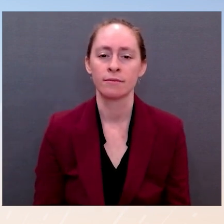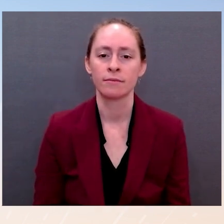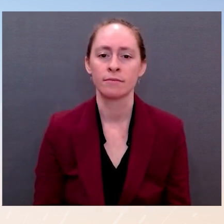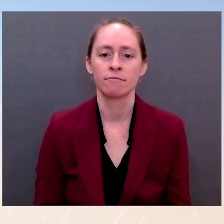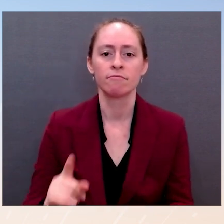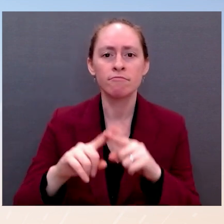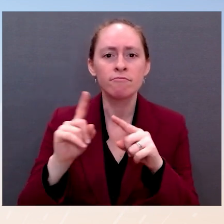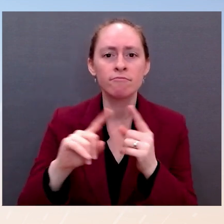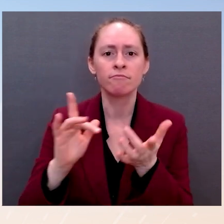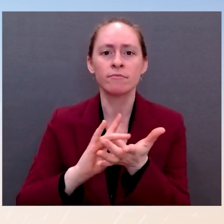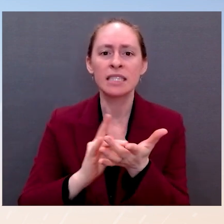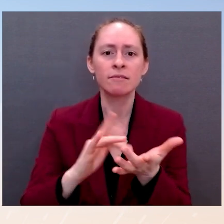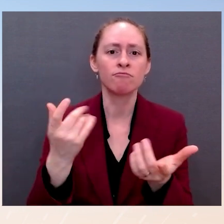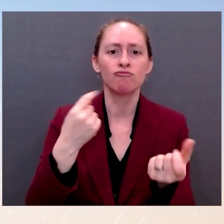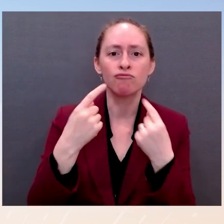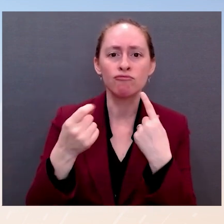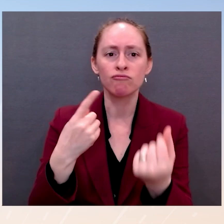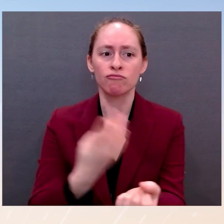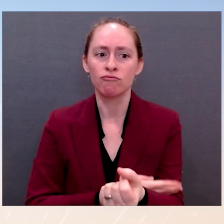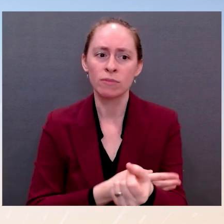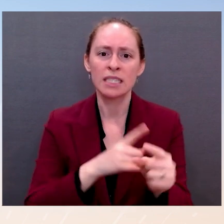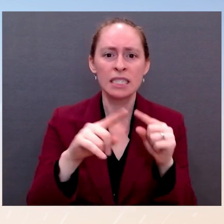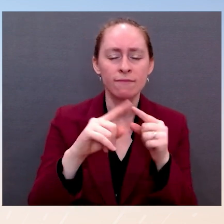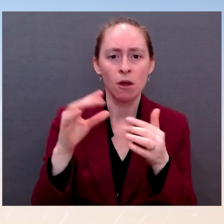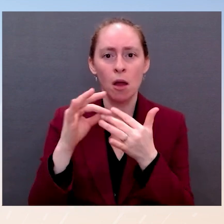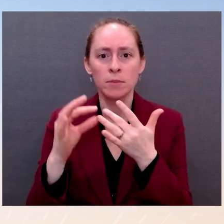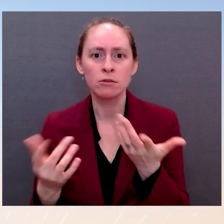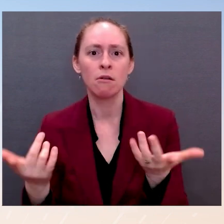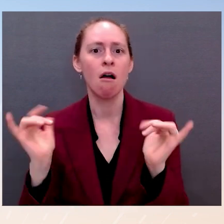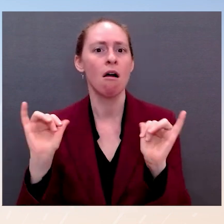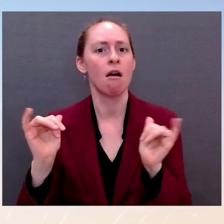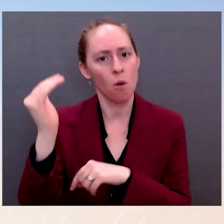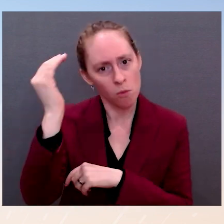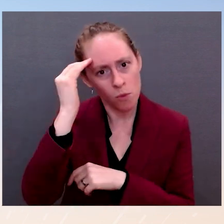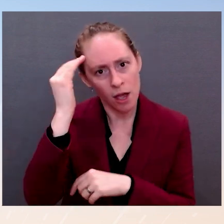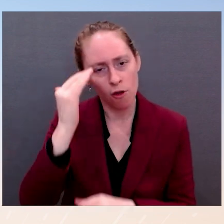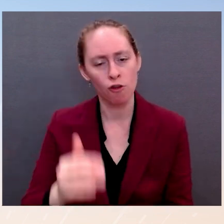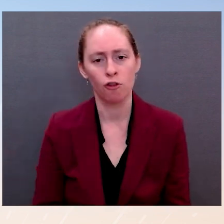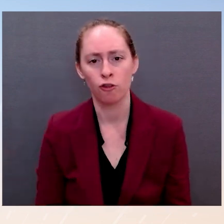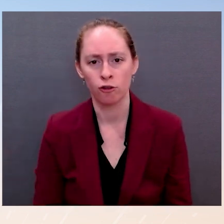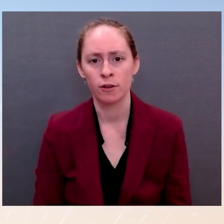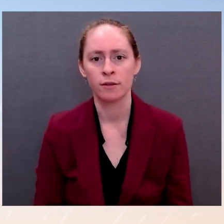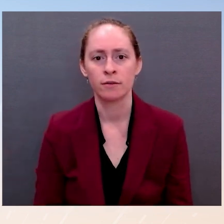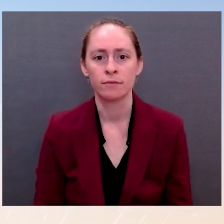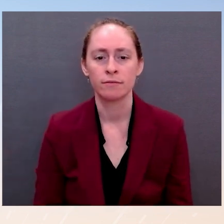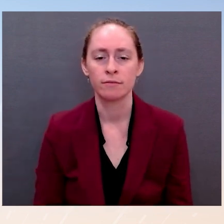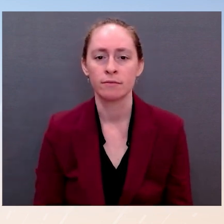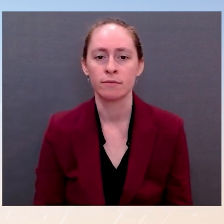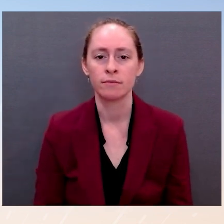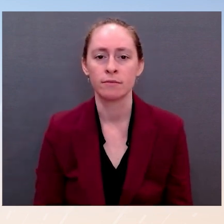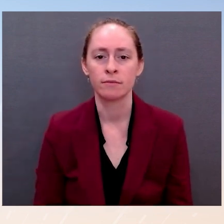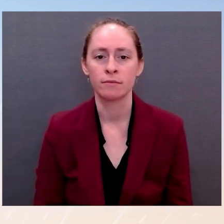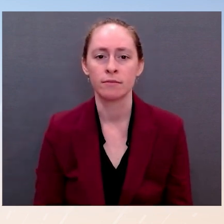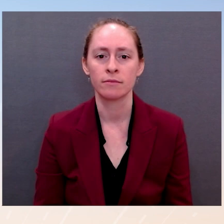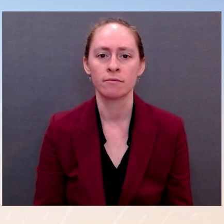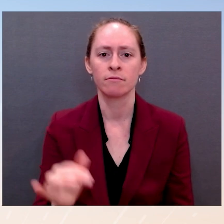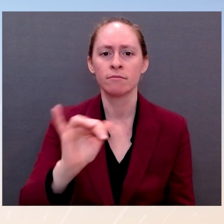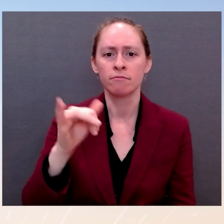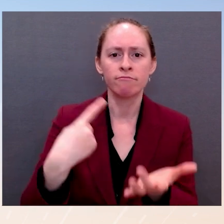that are helping cancer patients live longer. Or you know what can be done to prevent